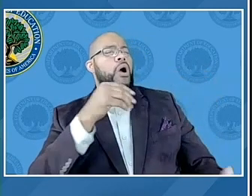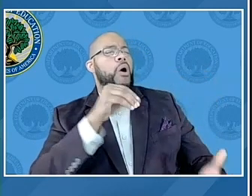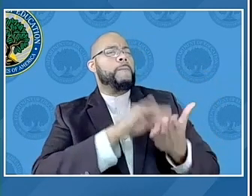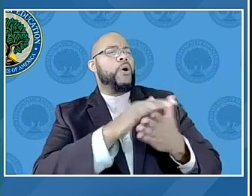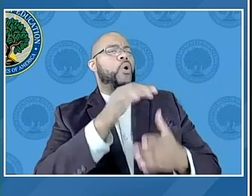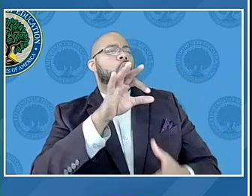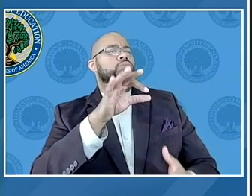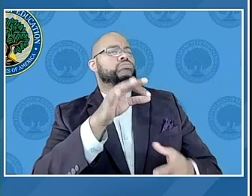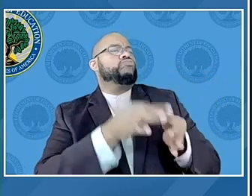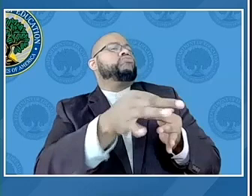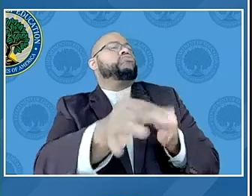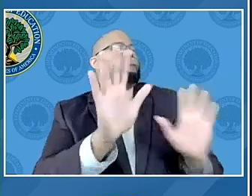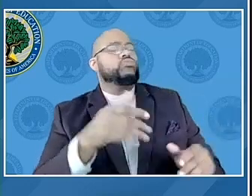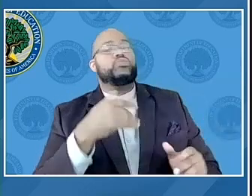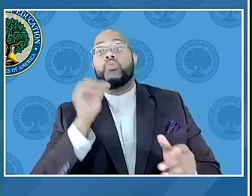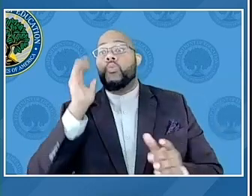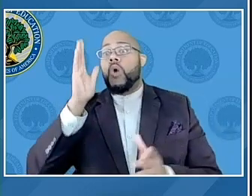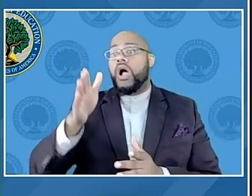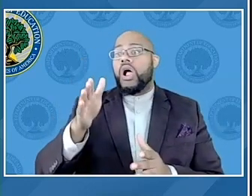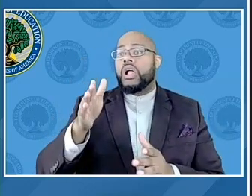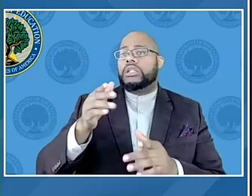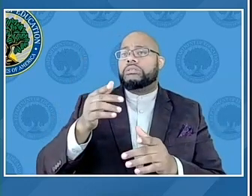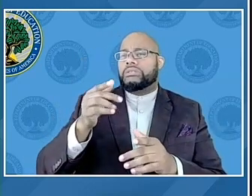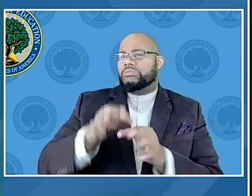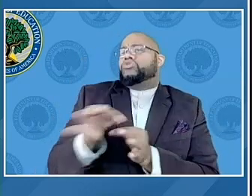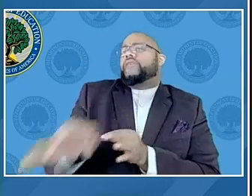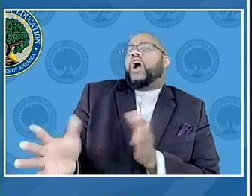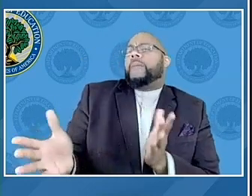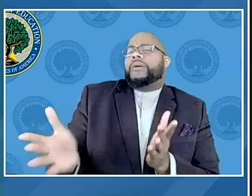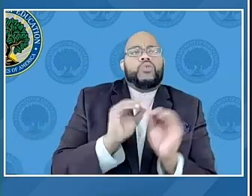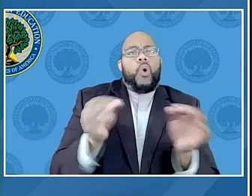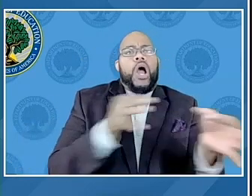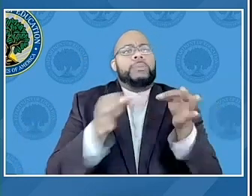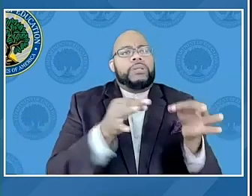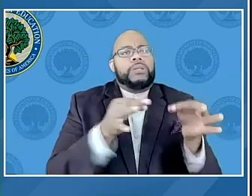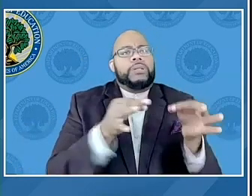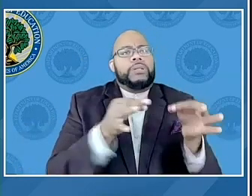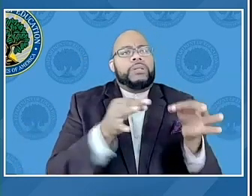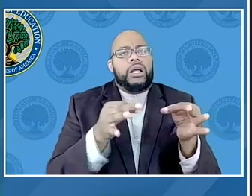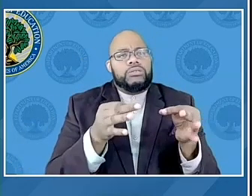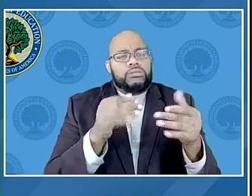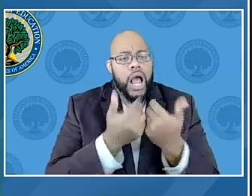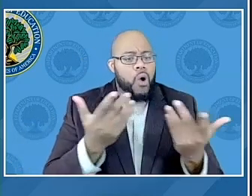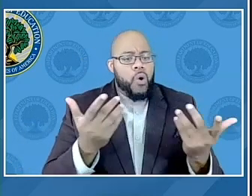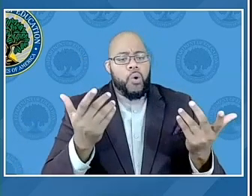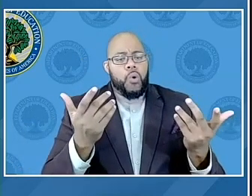Okay, we're going to put you in deferment. There was no explanation of the capitalized interest.